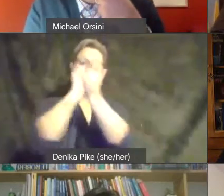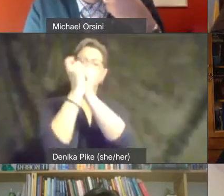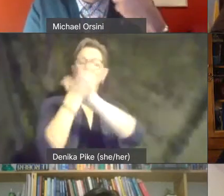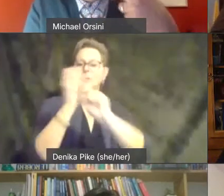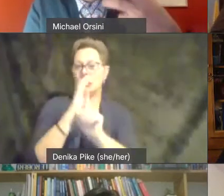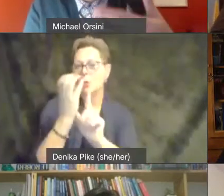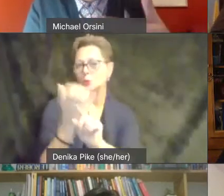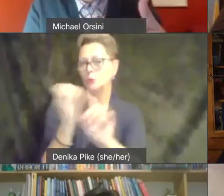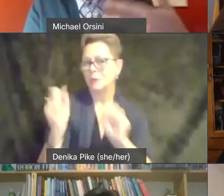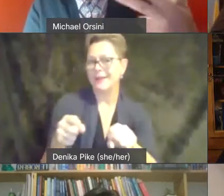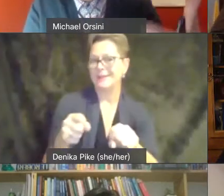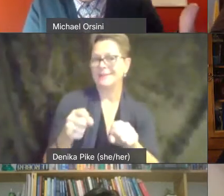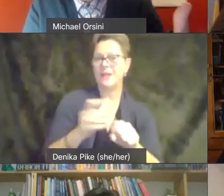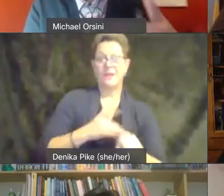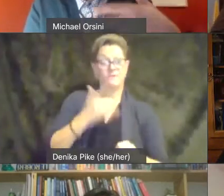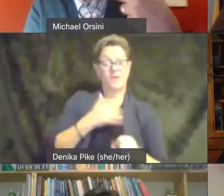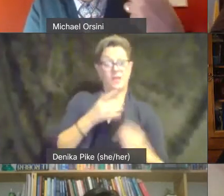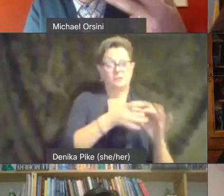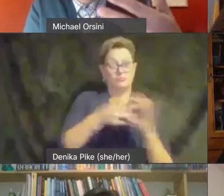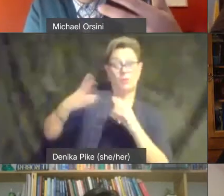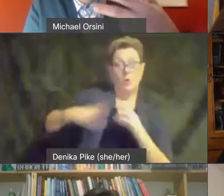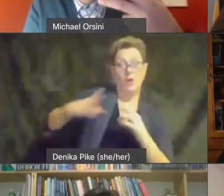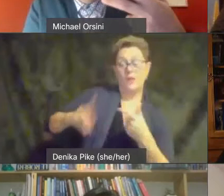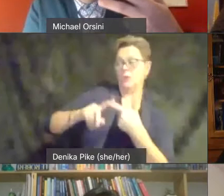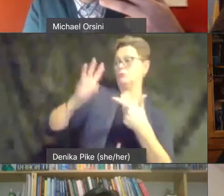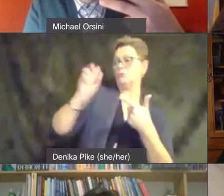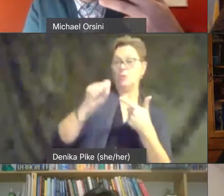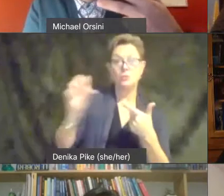Feelings about welfare and social assistants in ways that. Um,